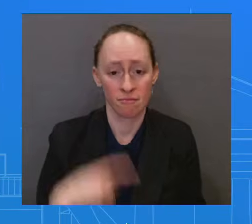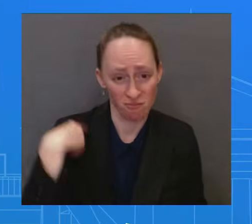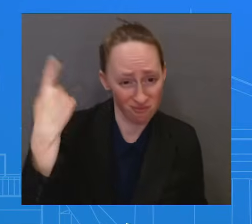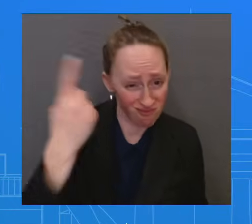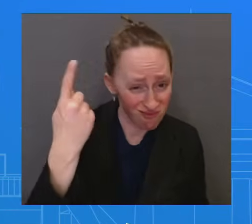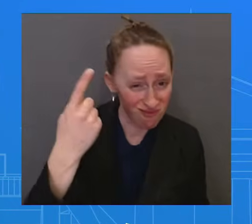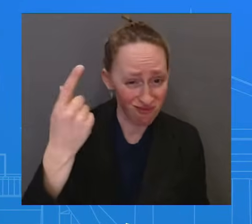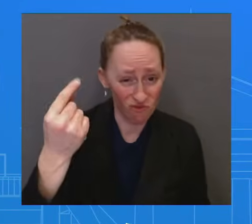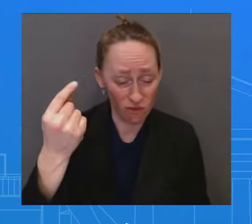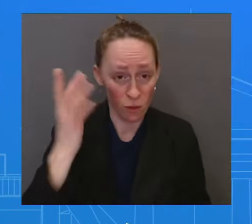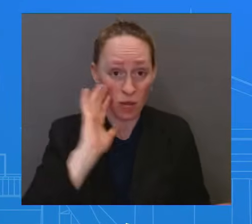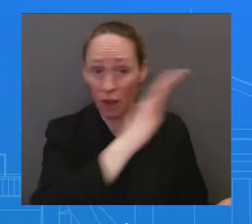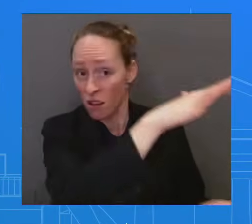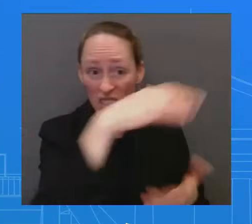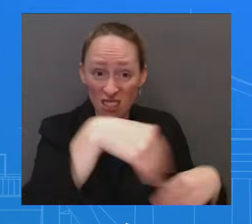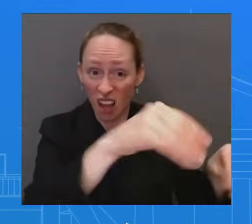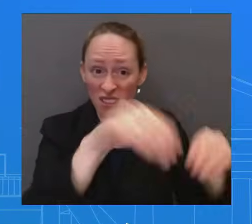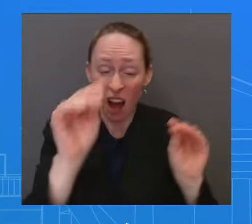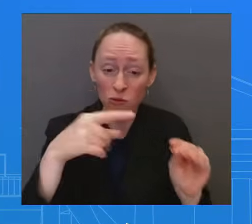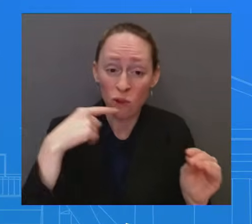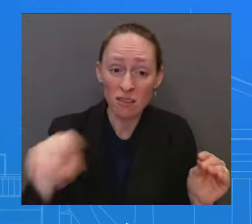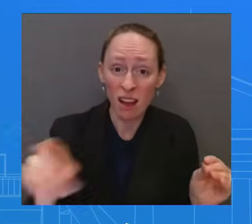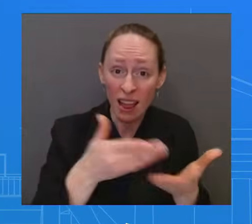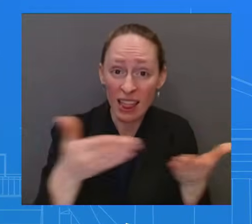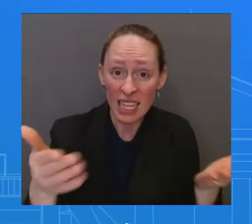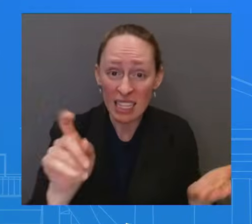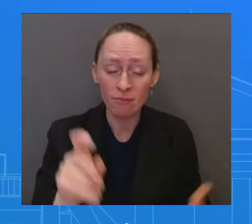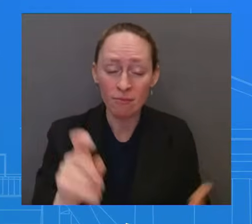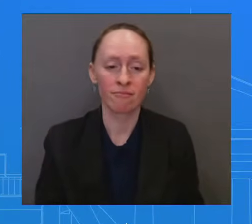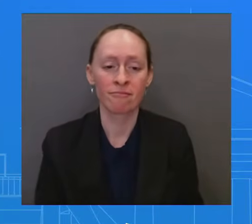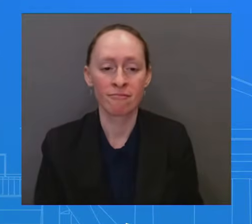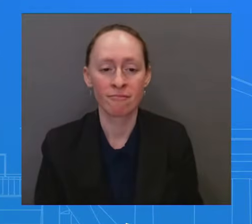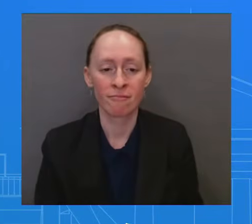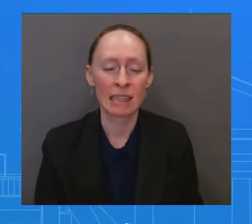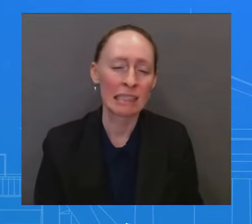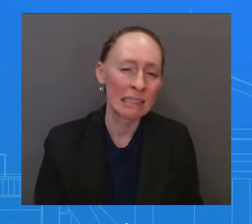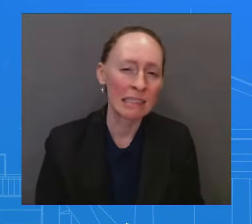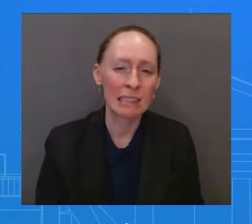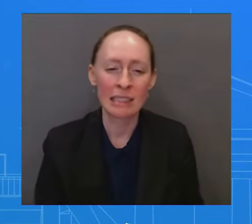the Ven- -- the Venezuelan s- -- swap -- excuse me -- leaves us on the question of sanctions relief?